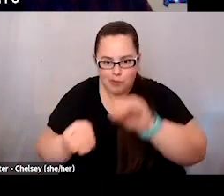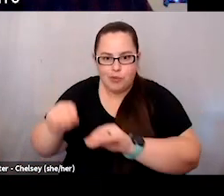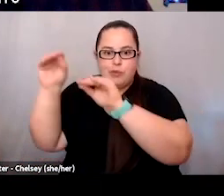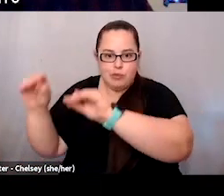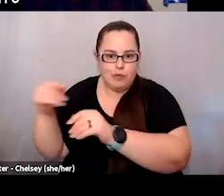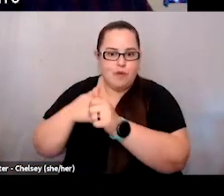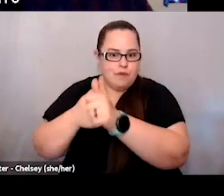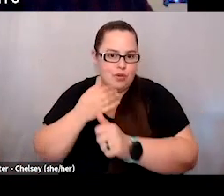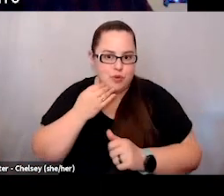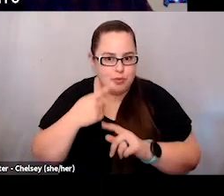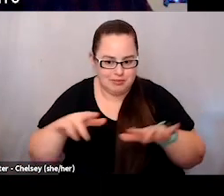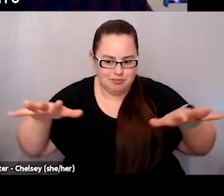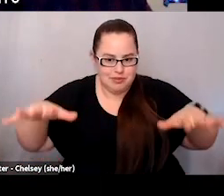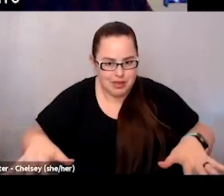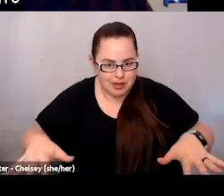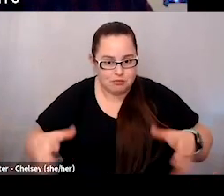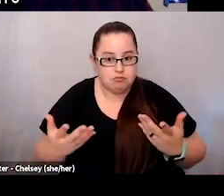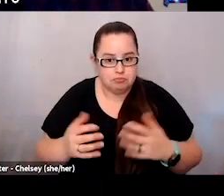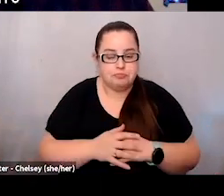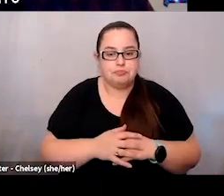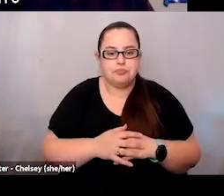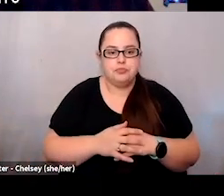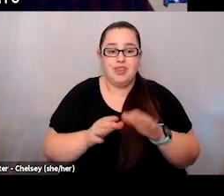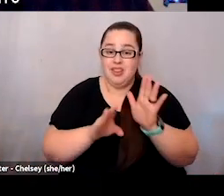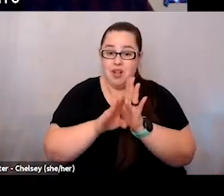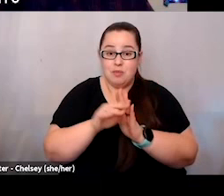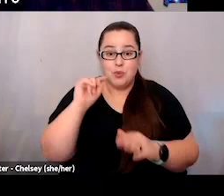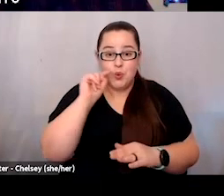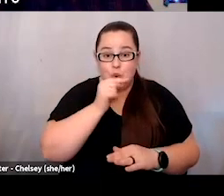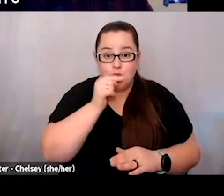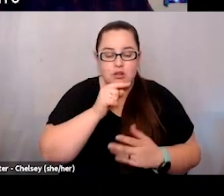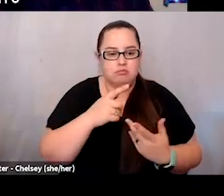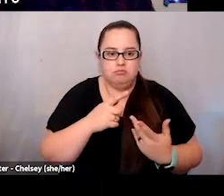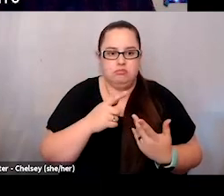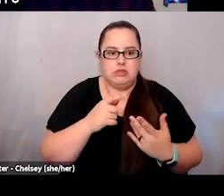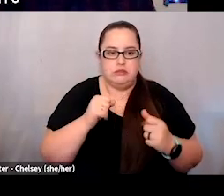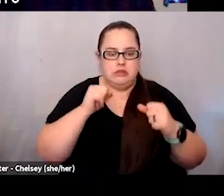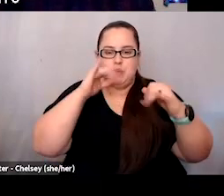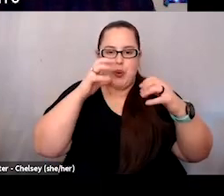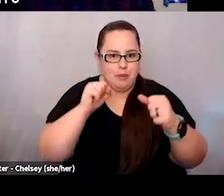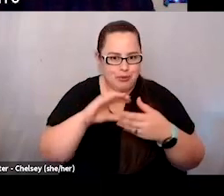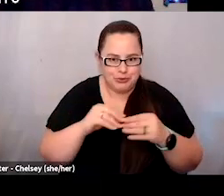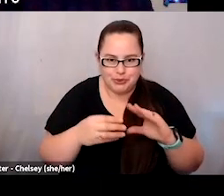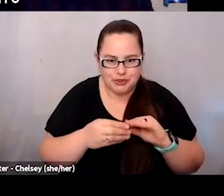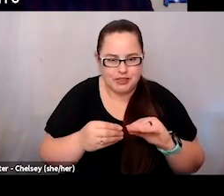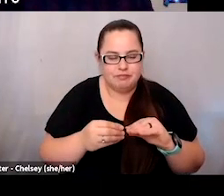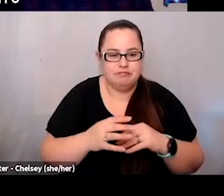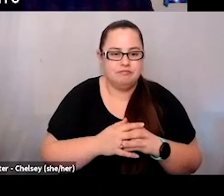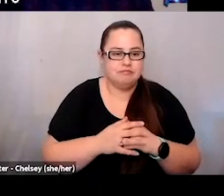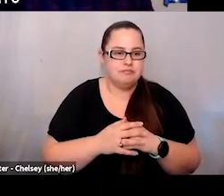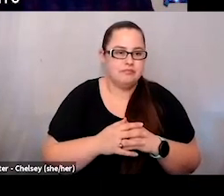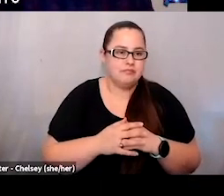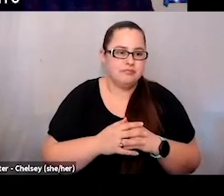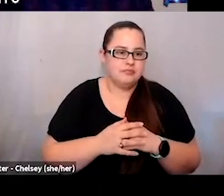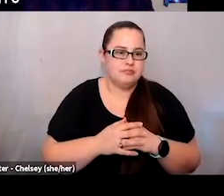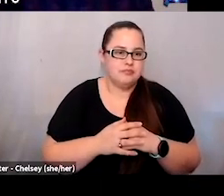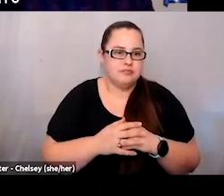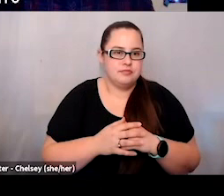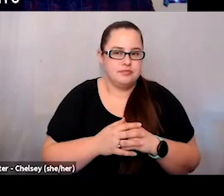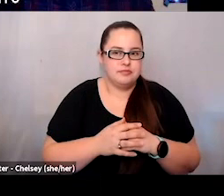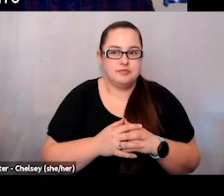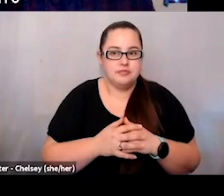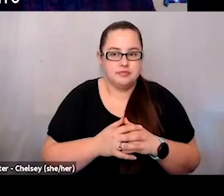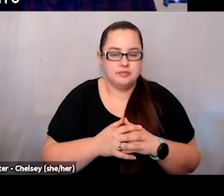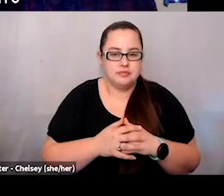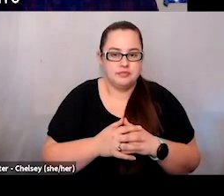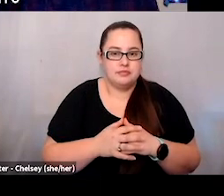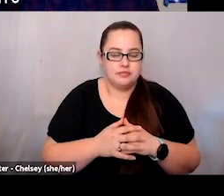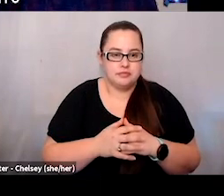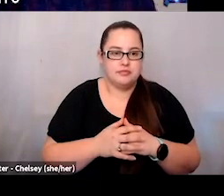And the development of corn is just an absolutely incredible story. Economics,